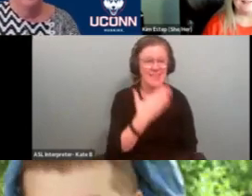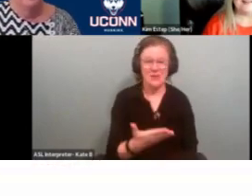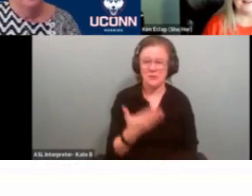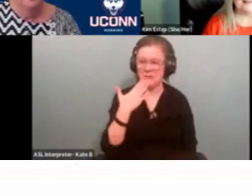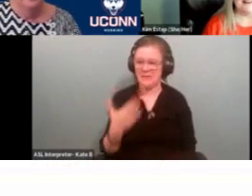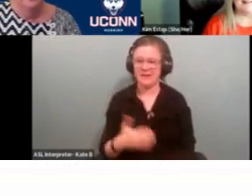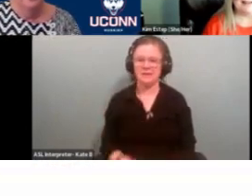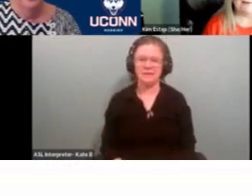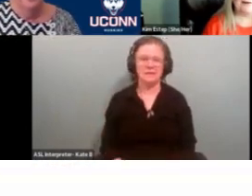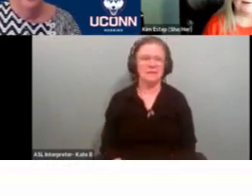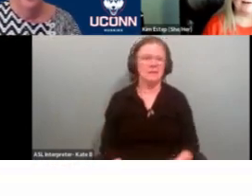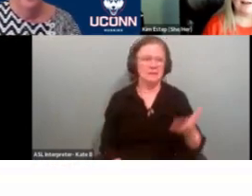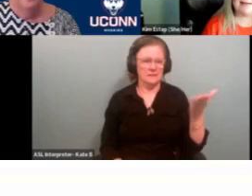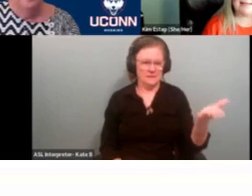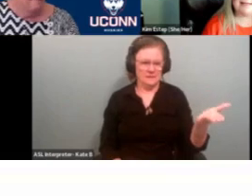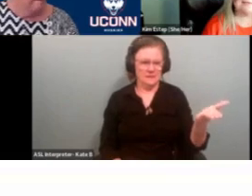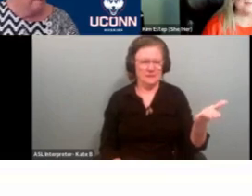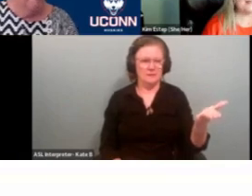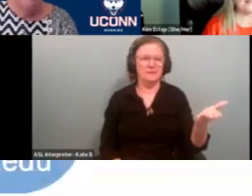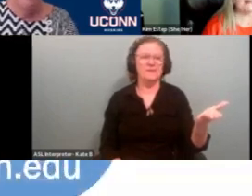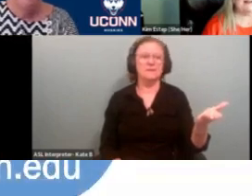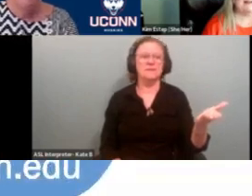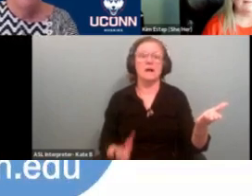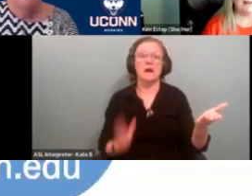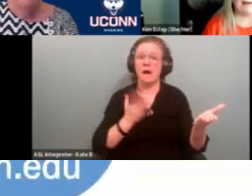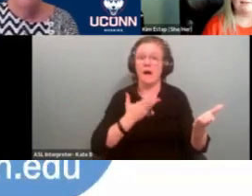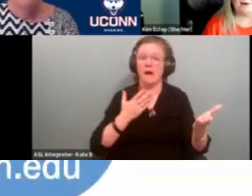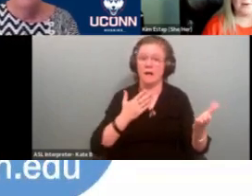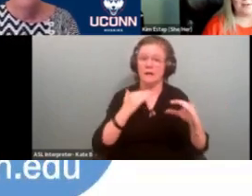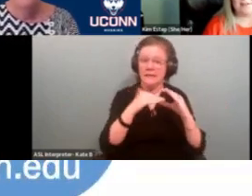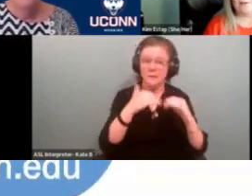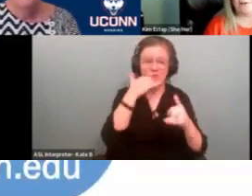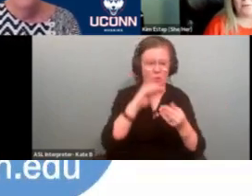Kim Estep: So here is our contact information, again, if there are questions, or if you